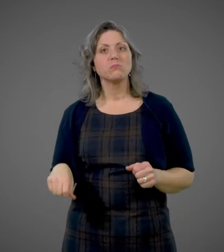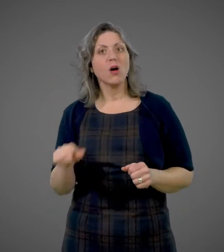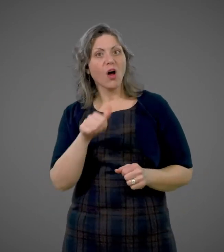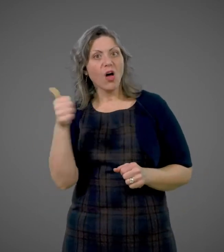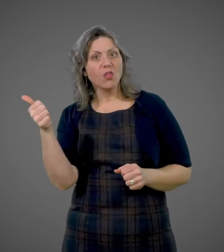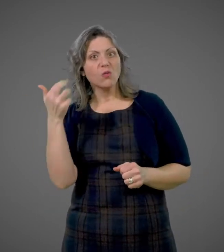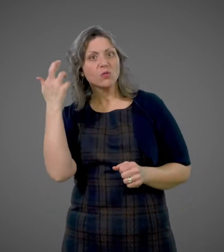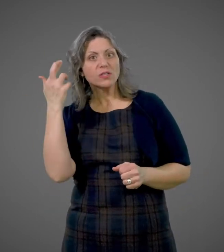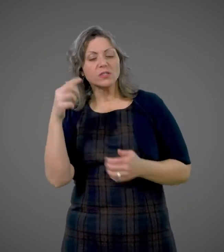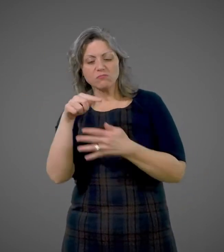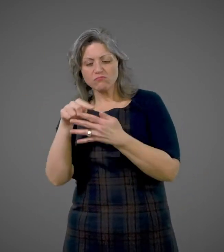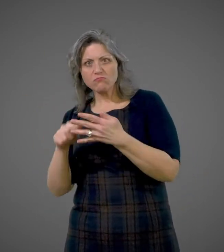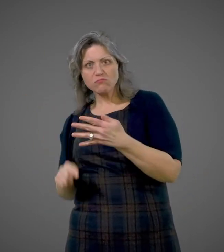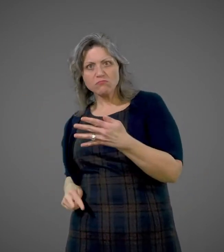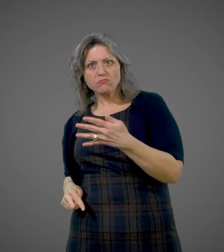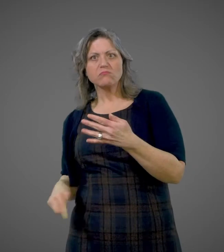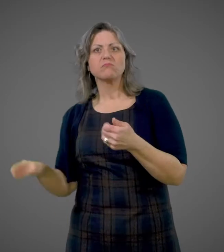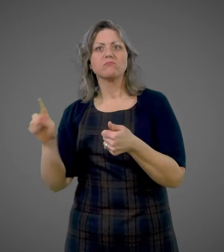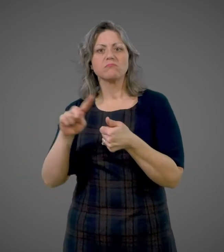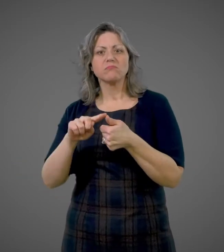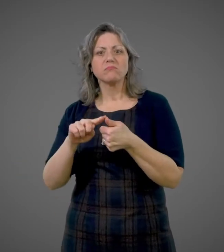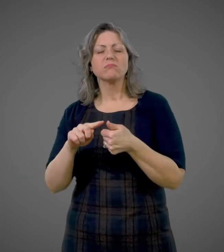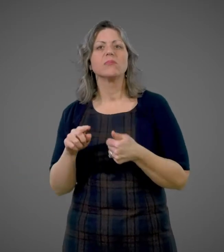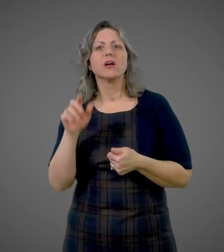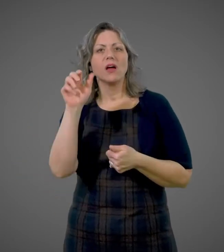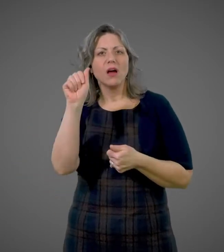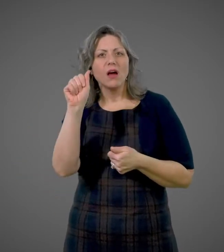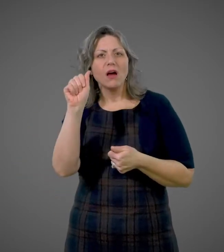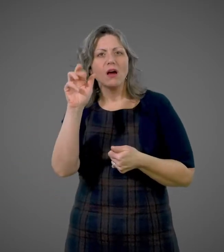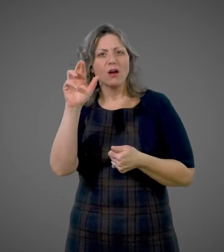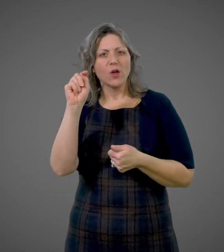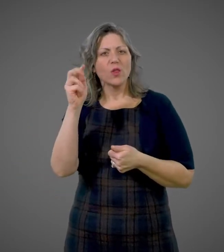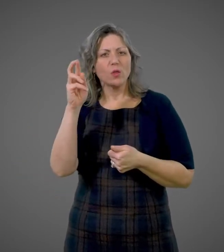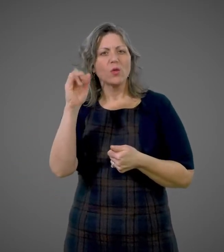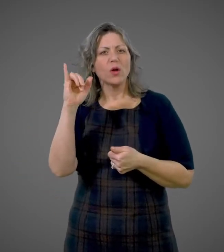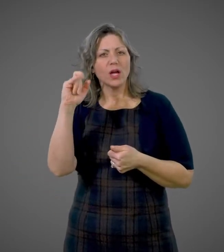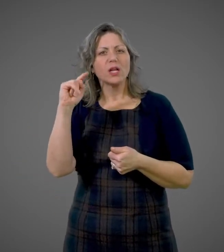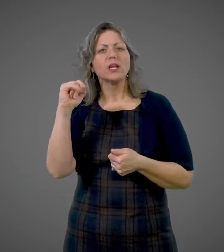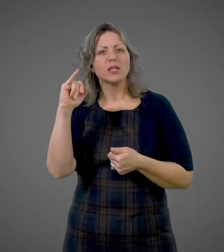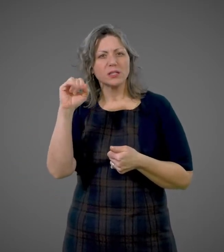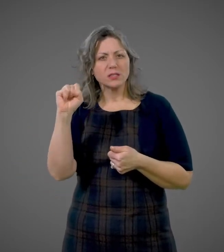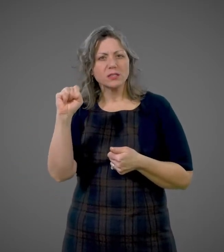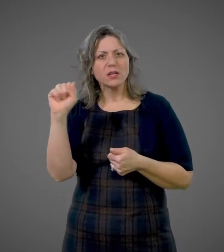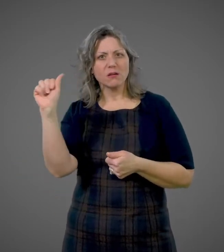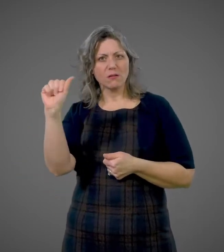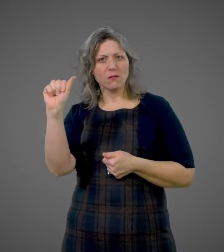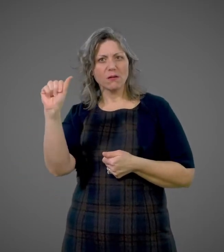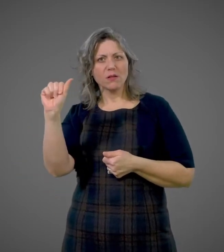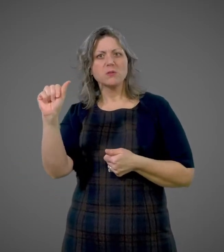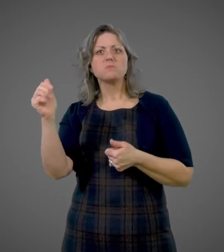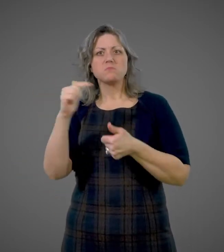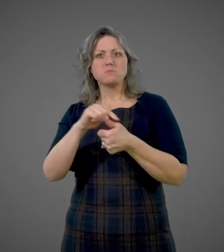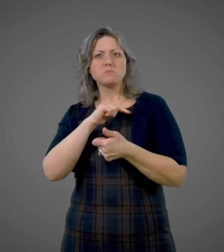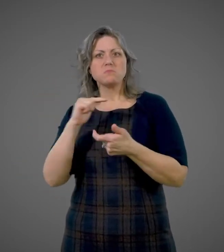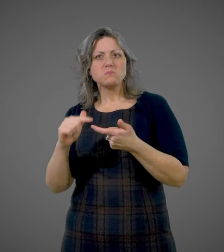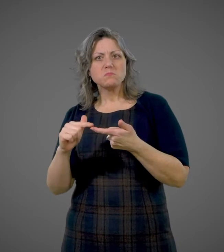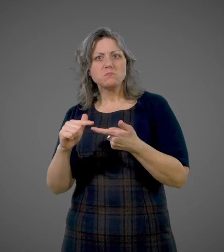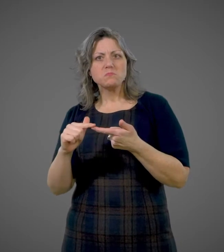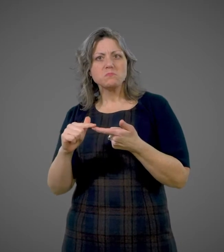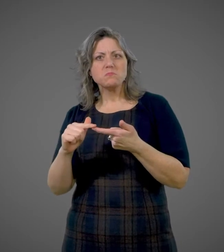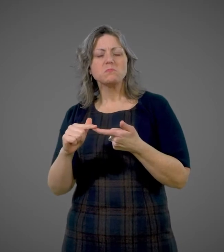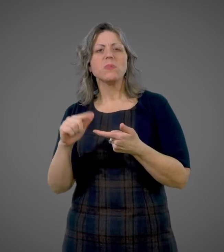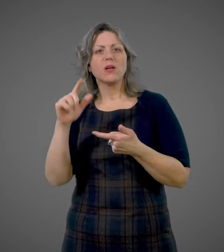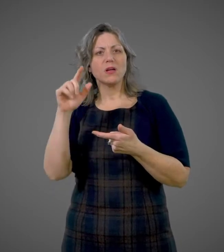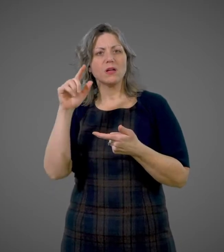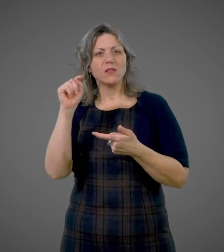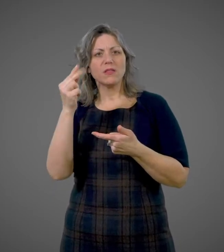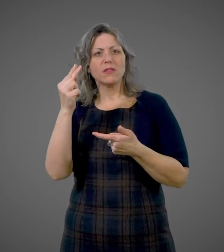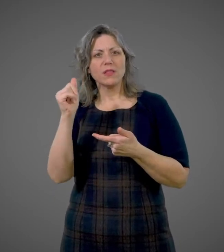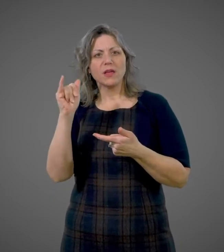You may get a fever if you have arthritis, or thyroid problems,